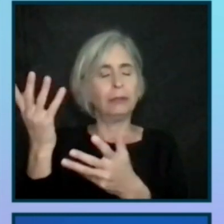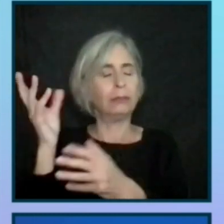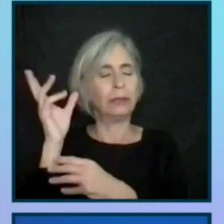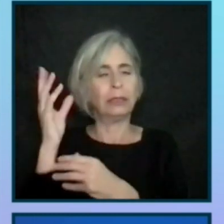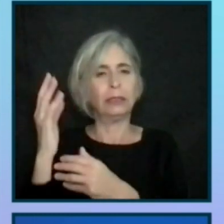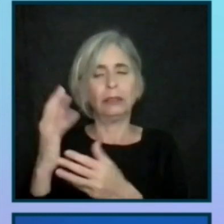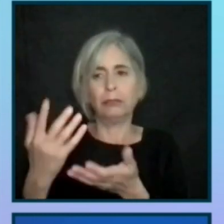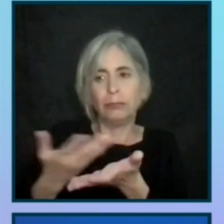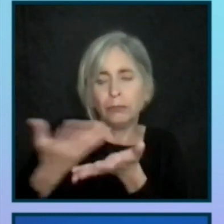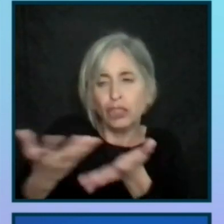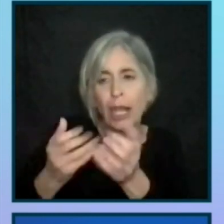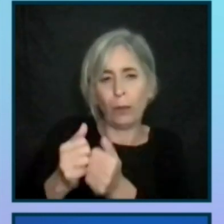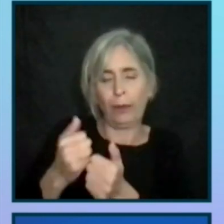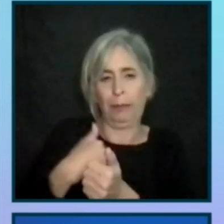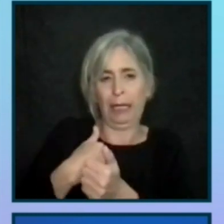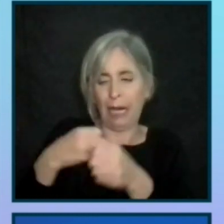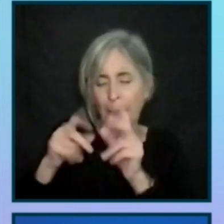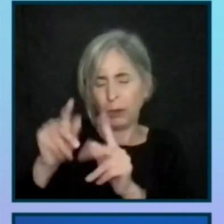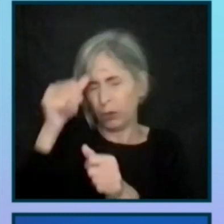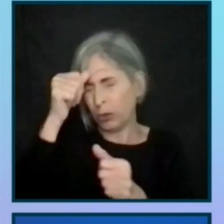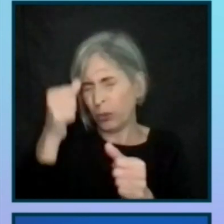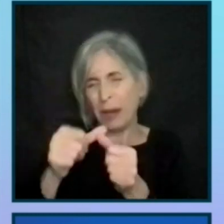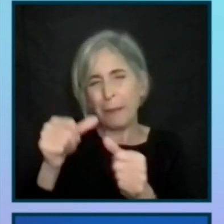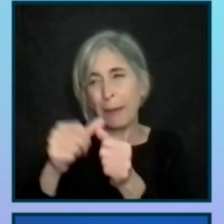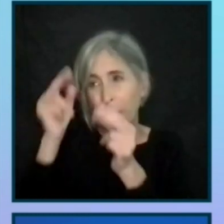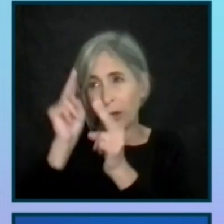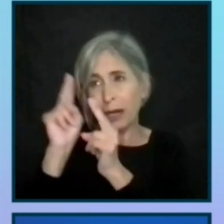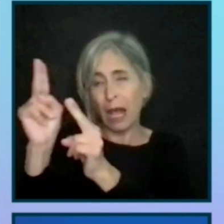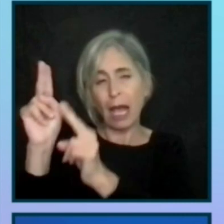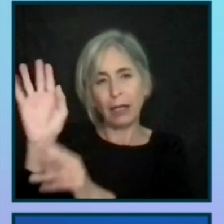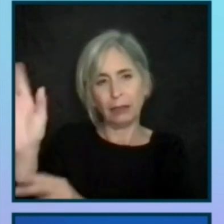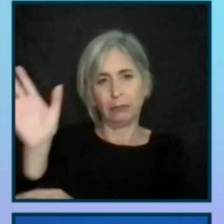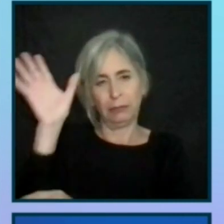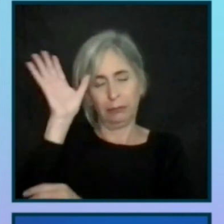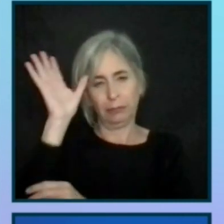to remember and to honor my parents.